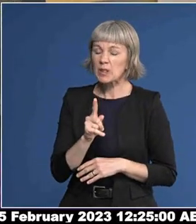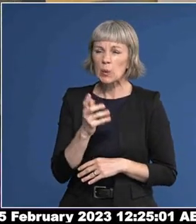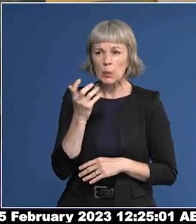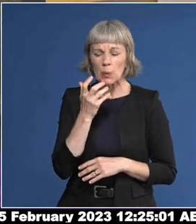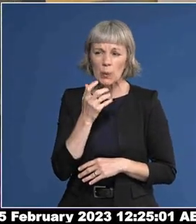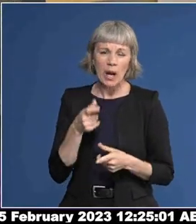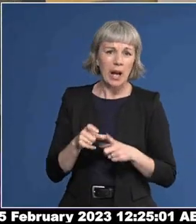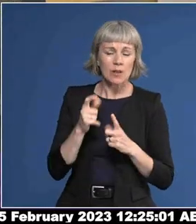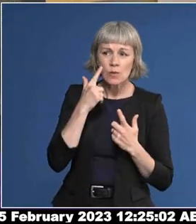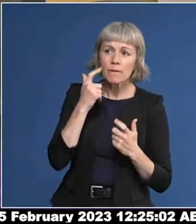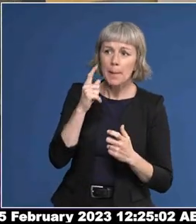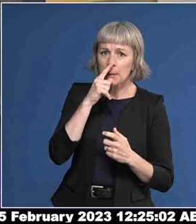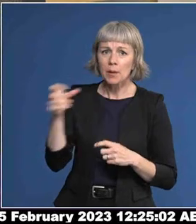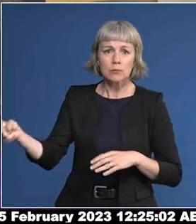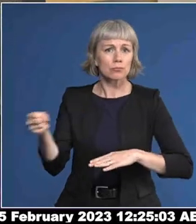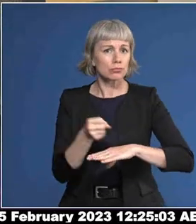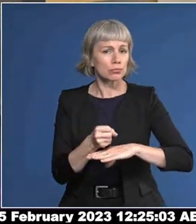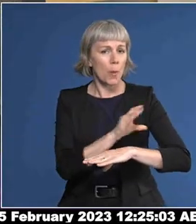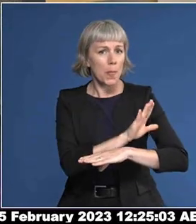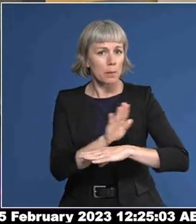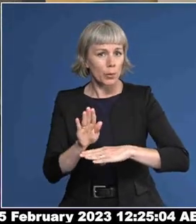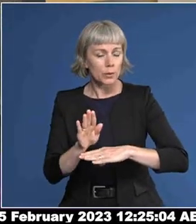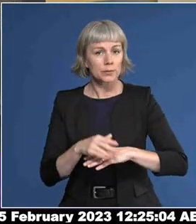What are those challenges and why do they exist?